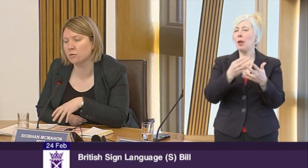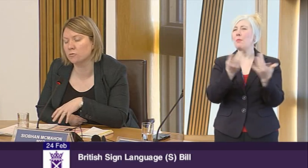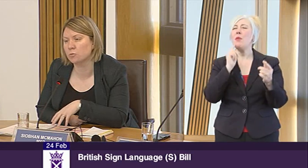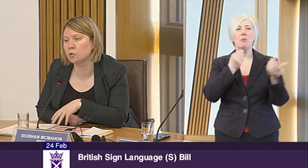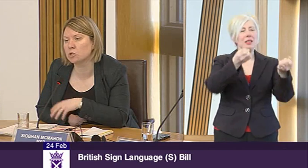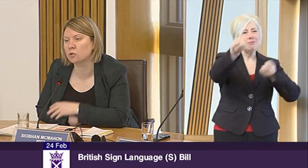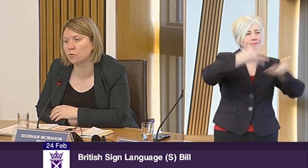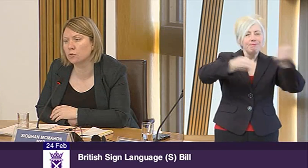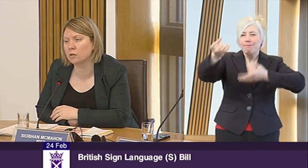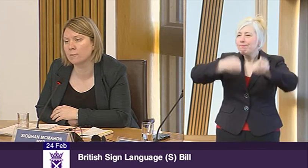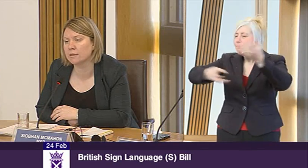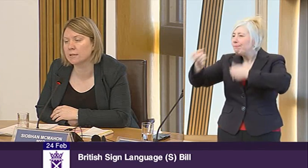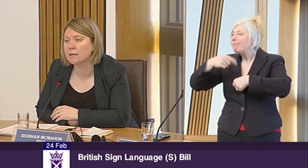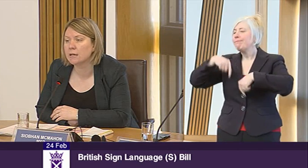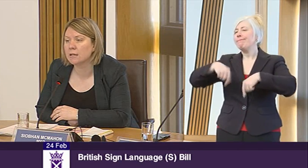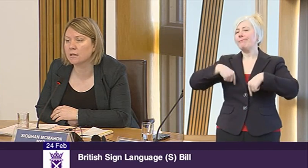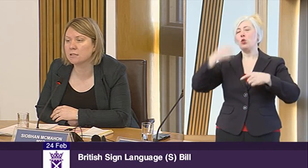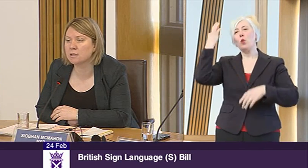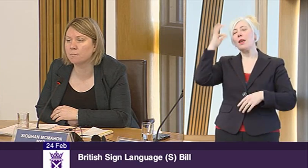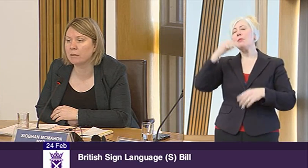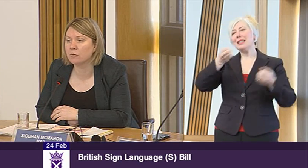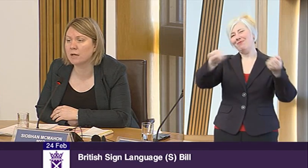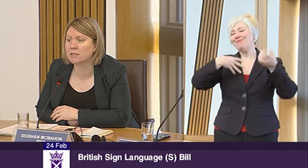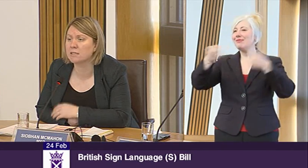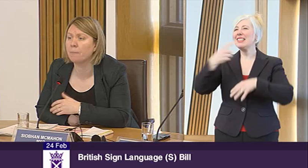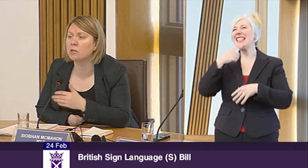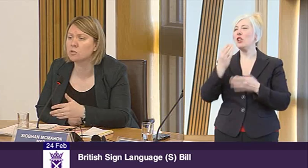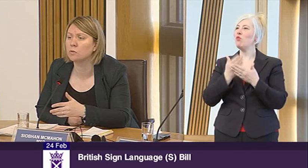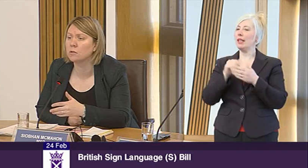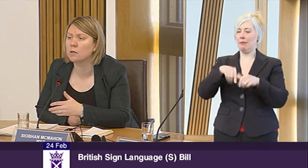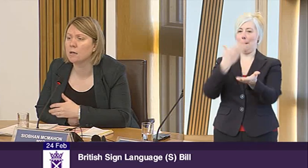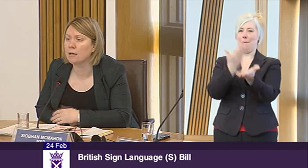Many people have said in their responses to the committee that they see the bill as a